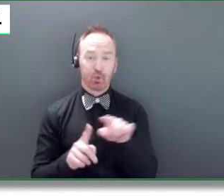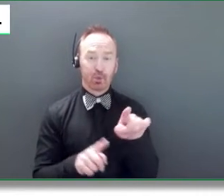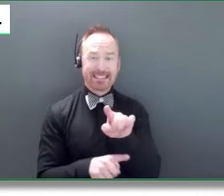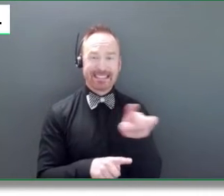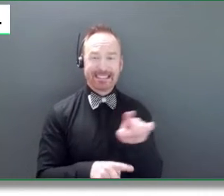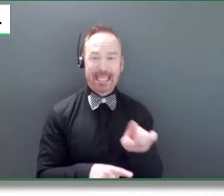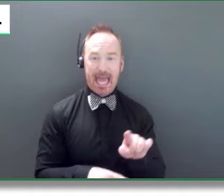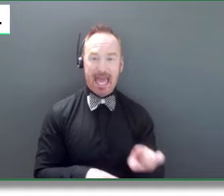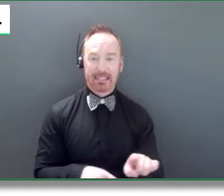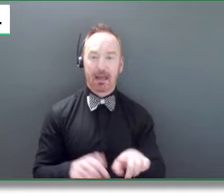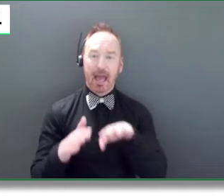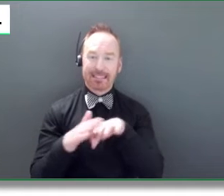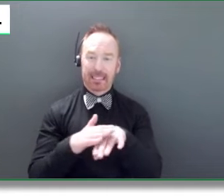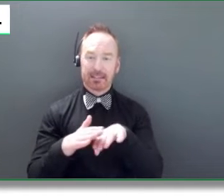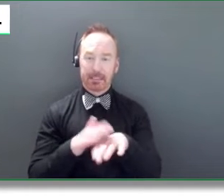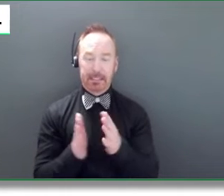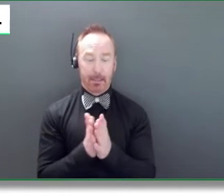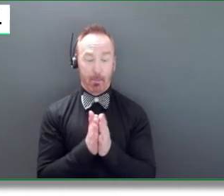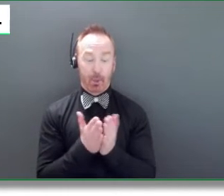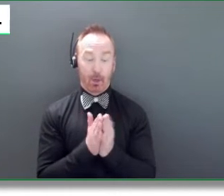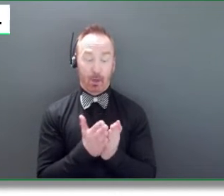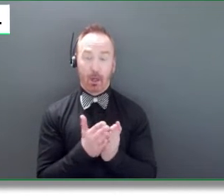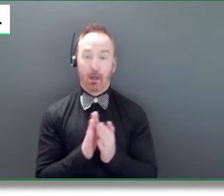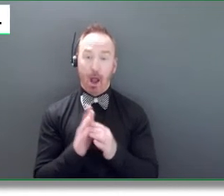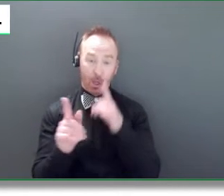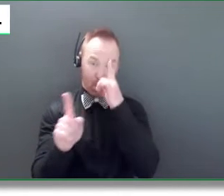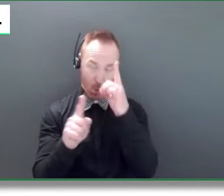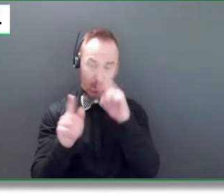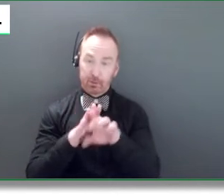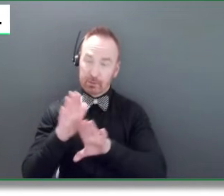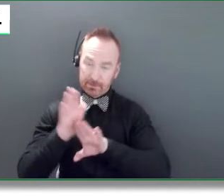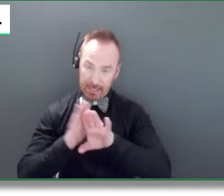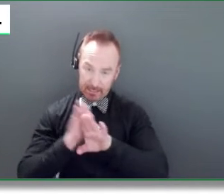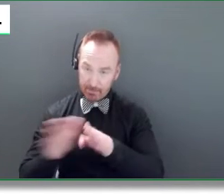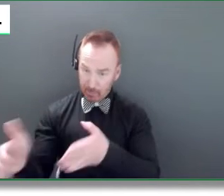together with your help. We want you to fill in our survey if you